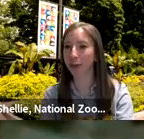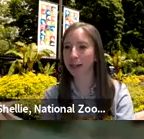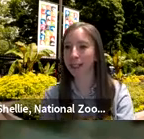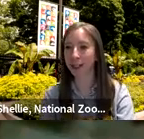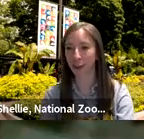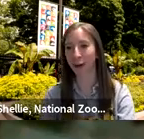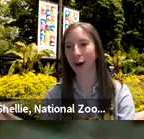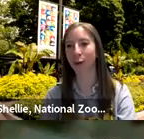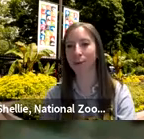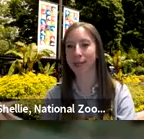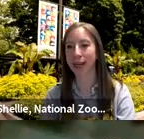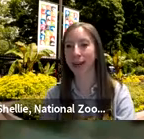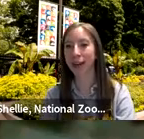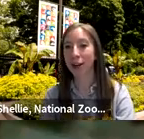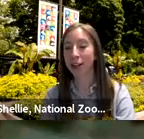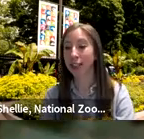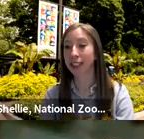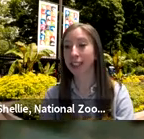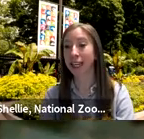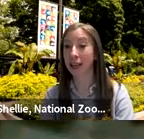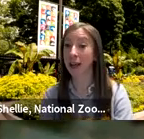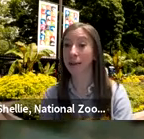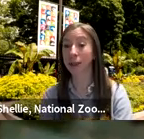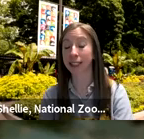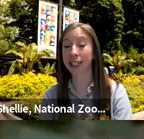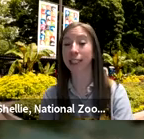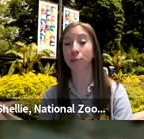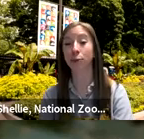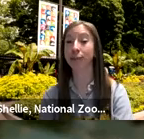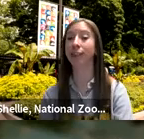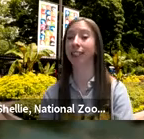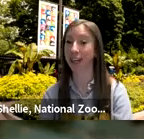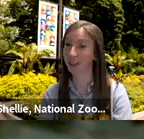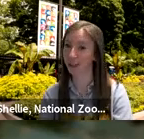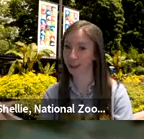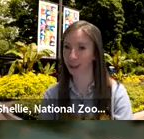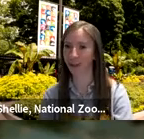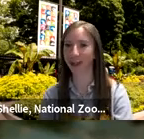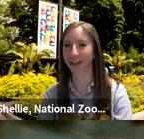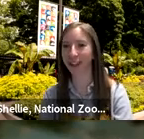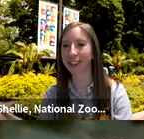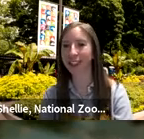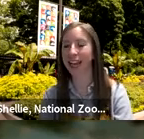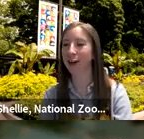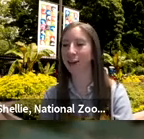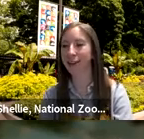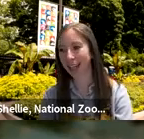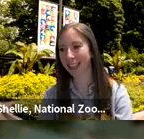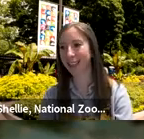playlist or our website to see the six previous unusual